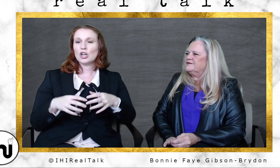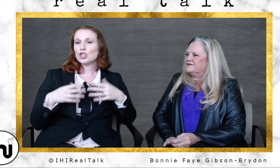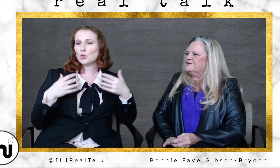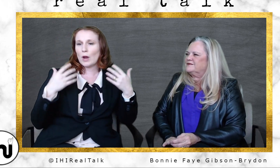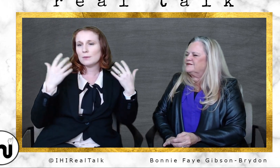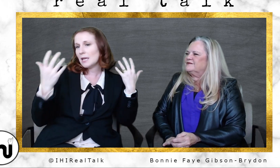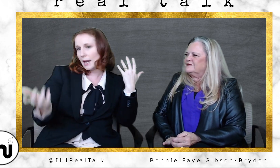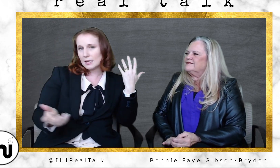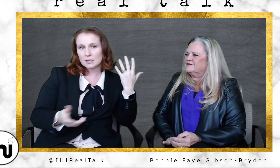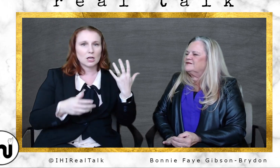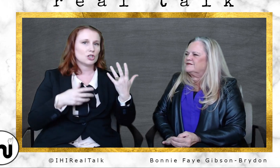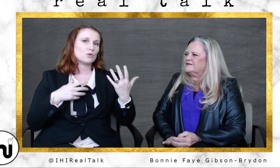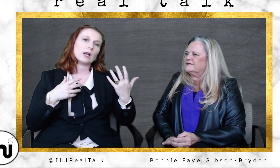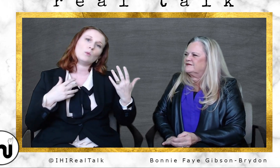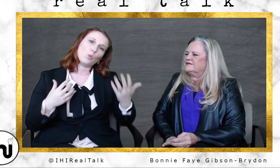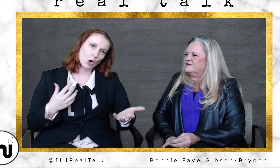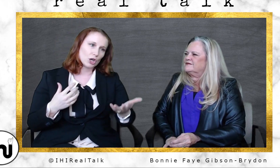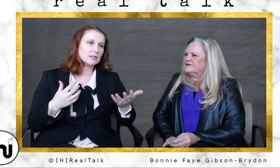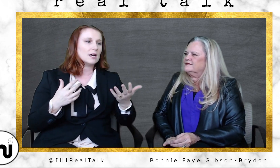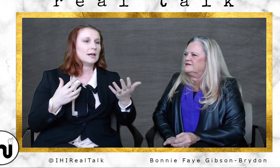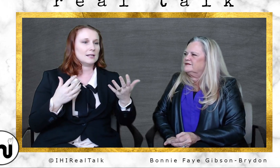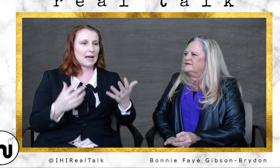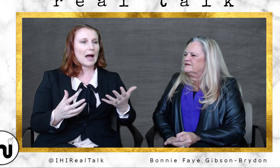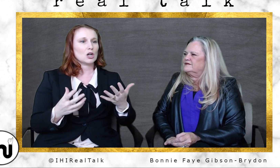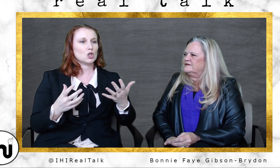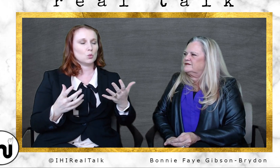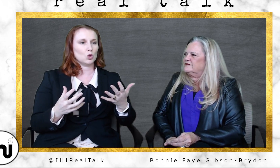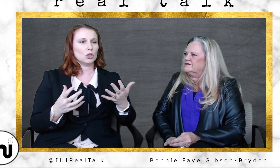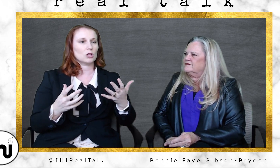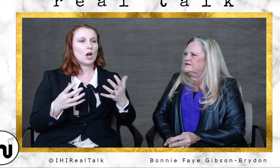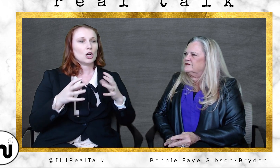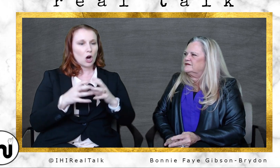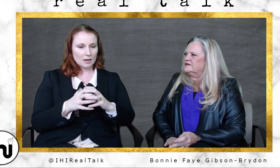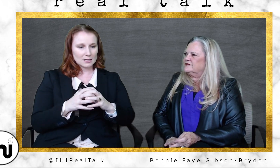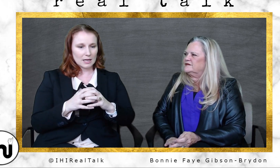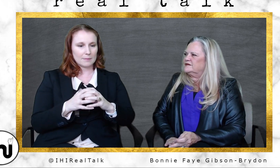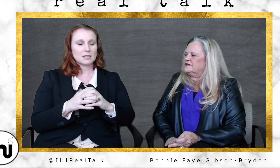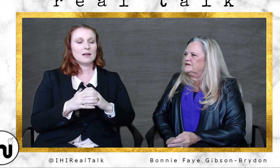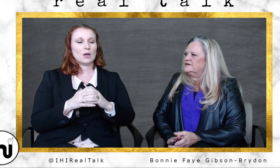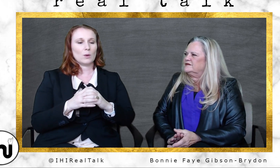not just random tenants. It's not just random words. It's actual concepts that we